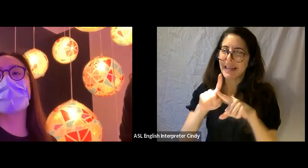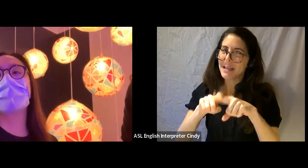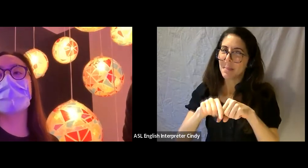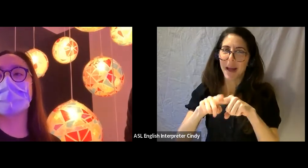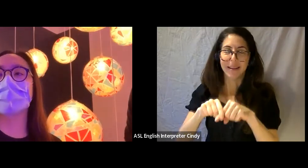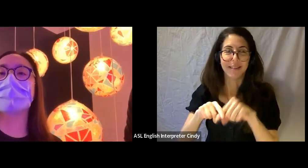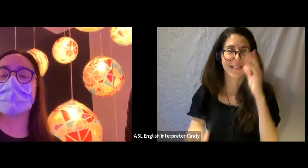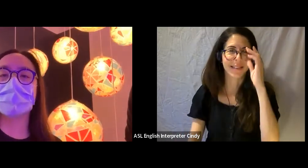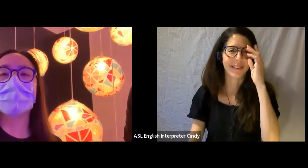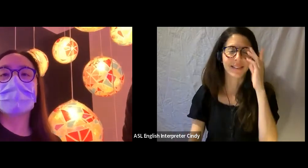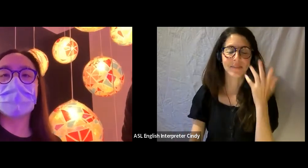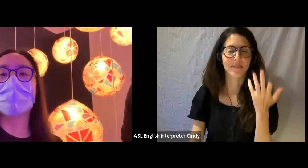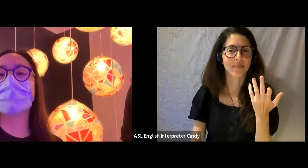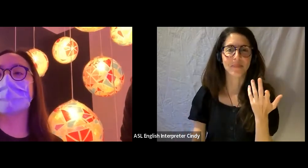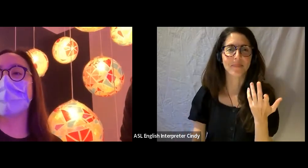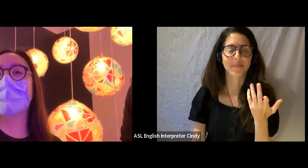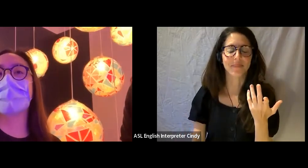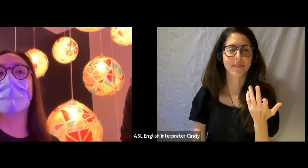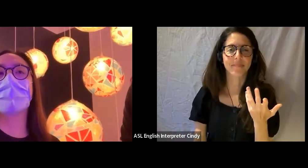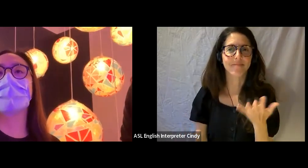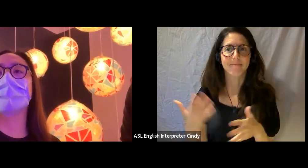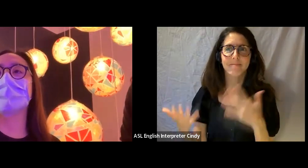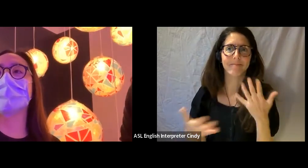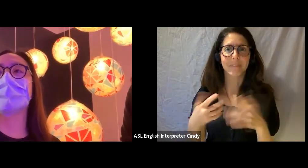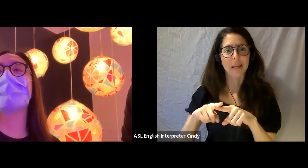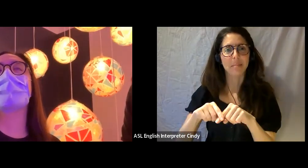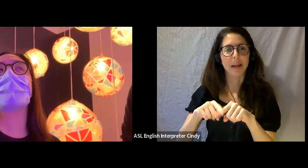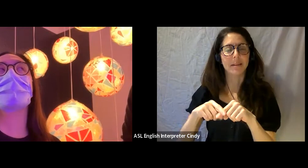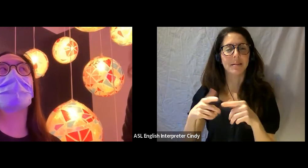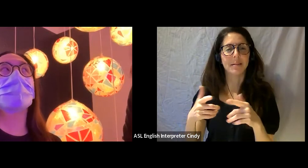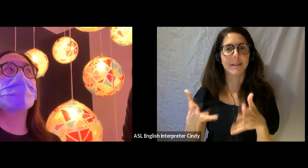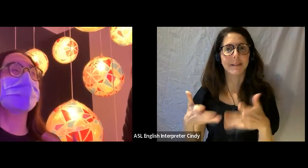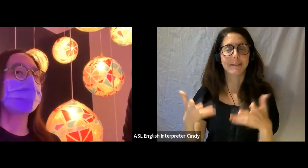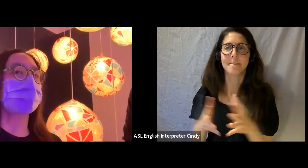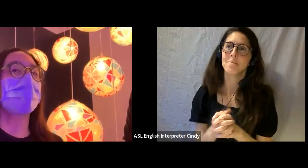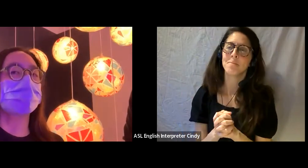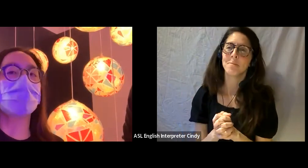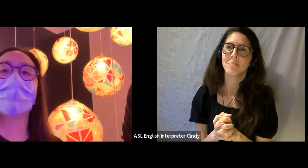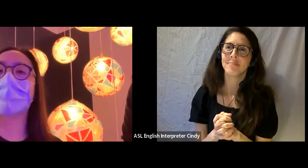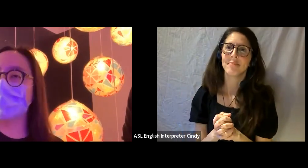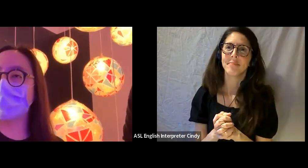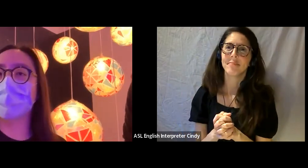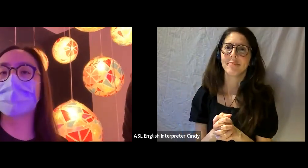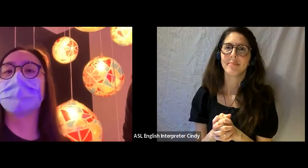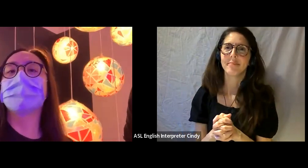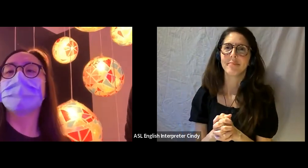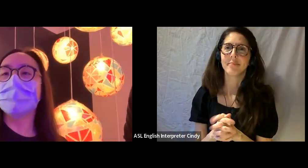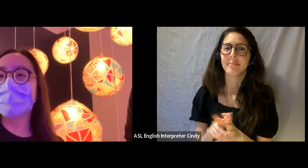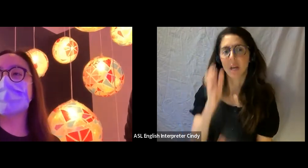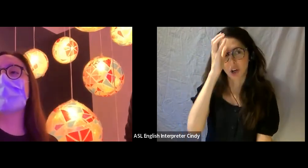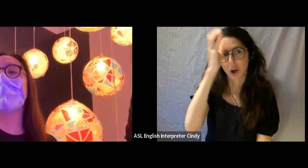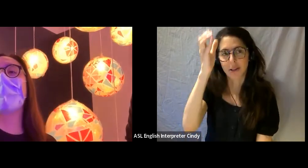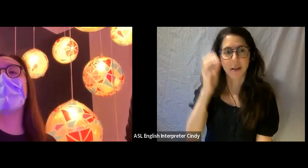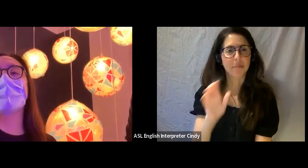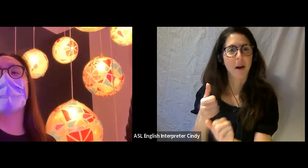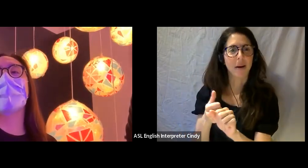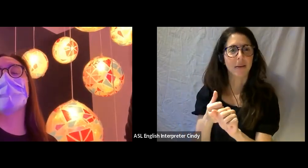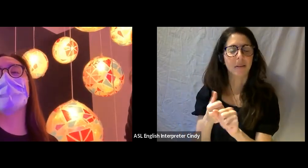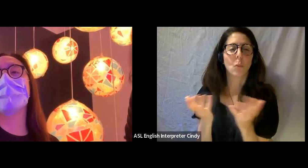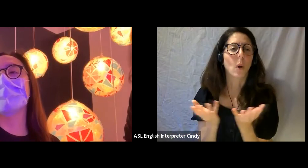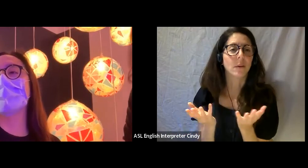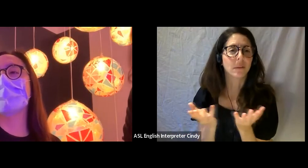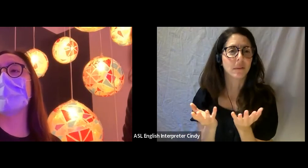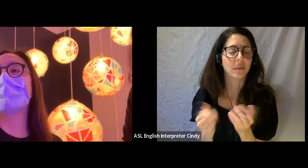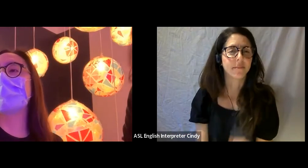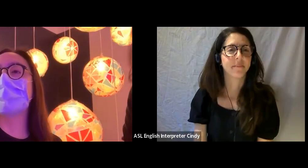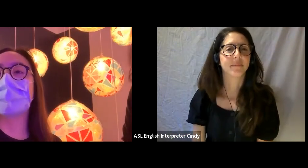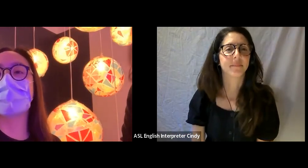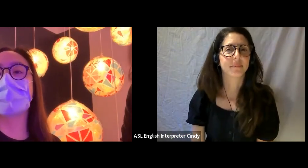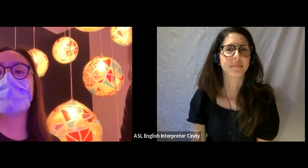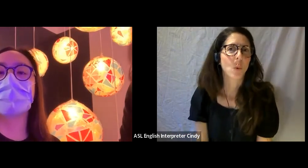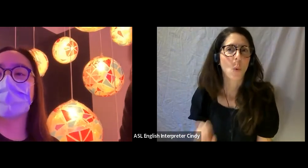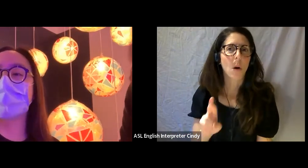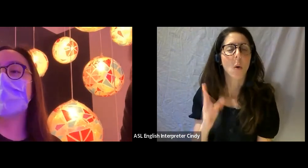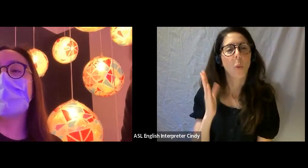And I think it depends on what the sort of concept behind the show is, and why a non-disabled person is being included